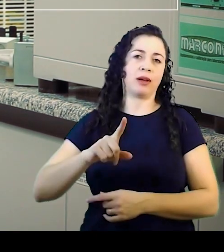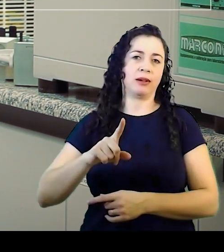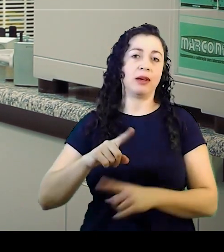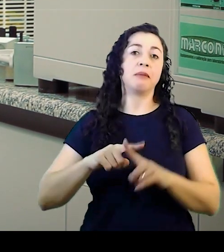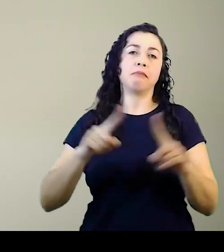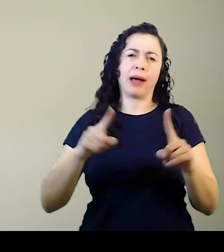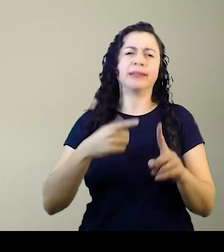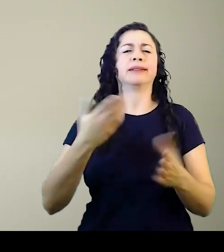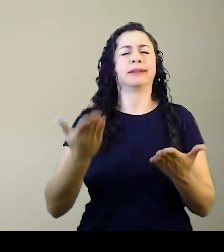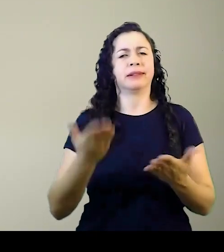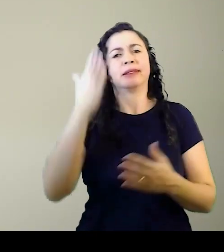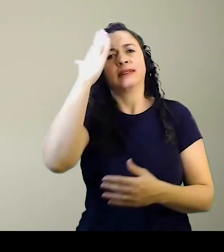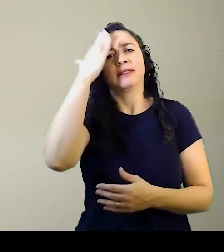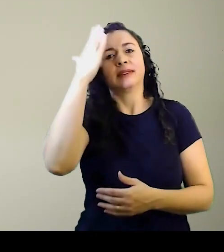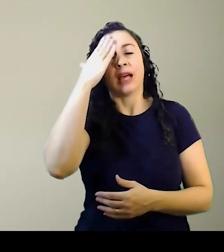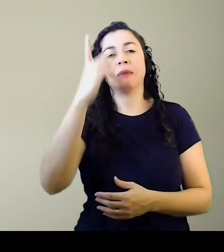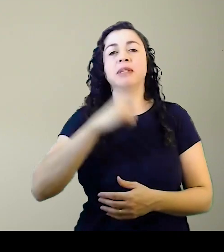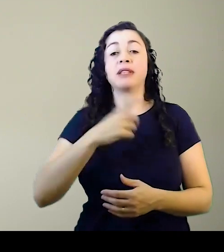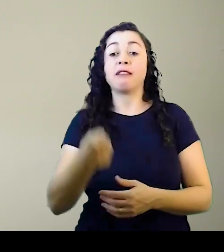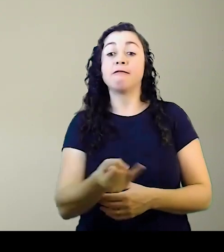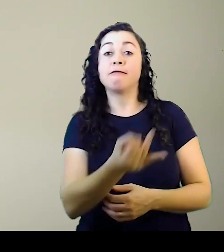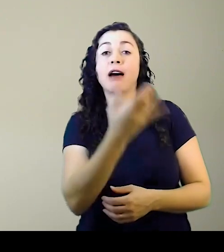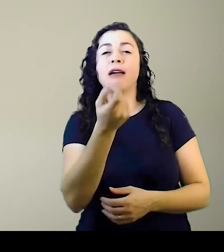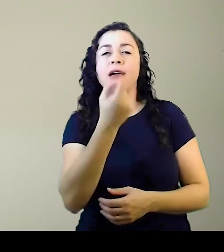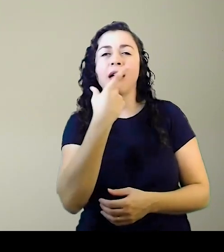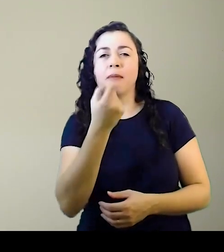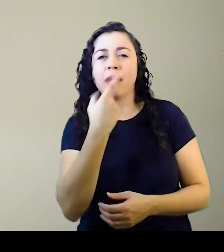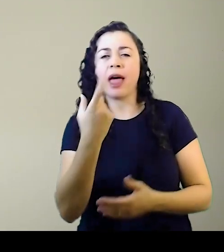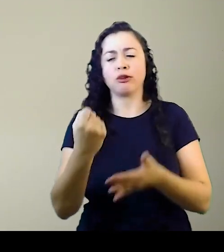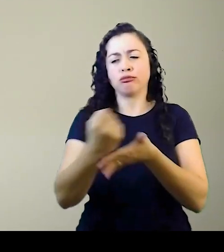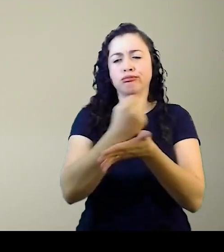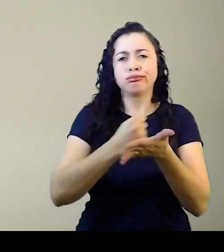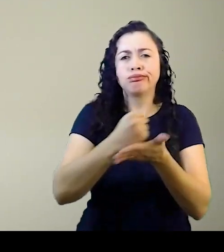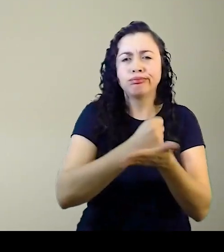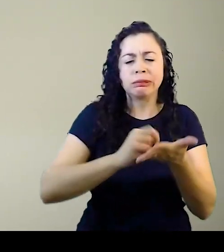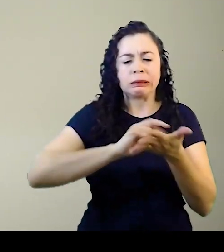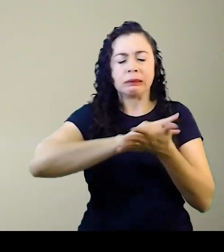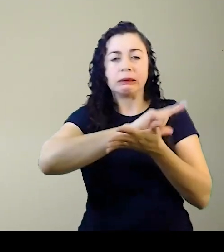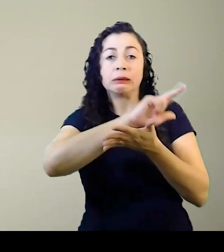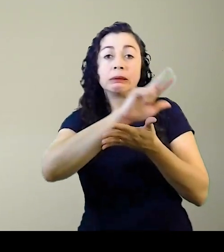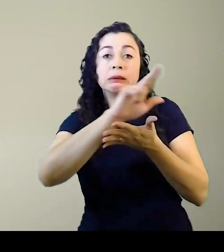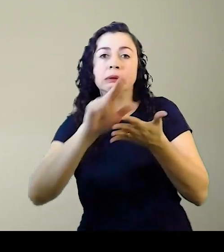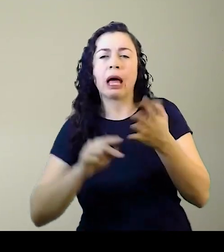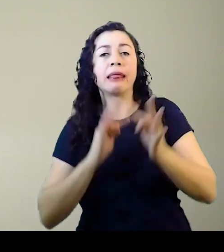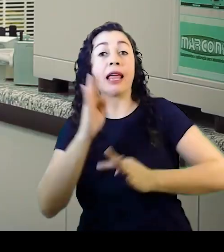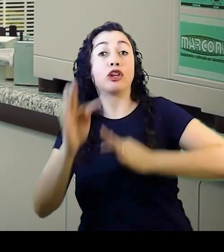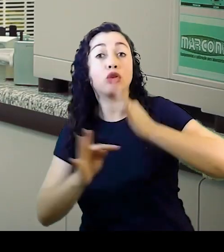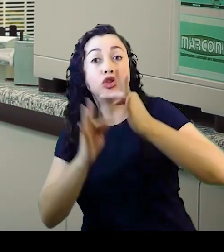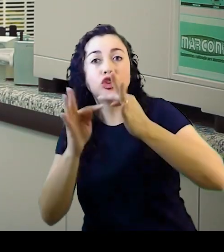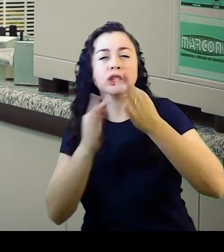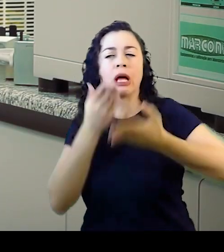that the number of drugs, technologies, treatments, approaches